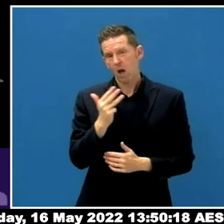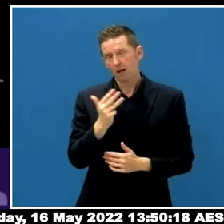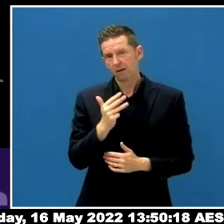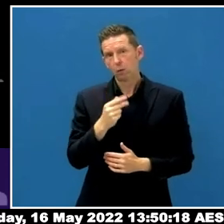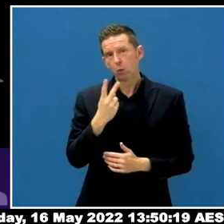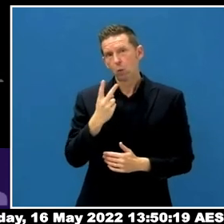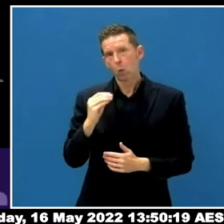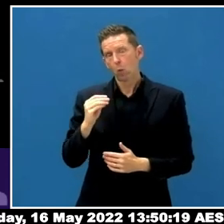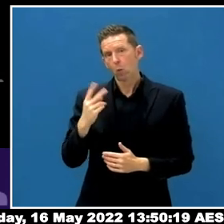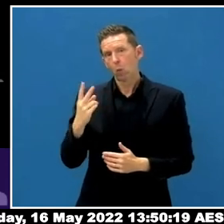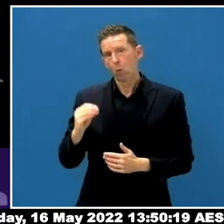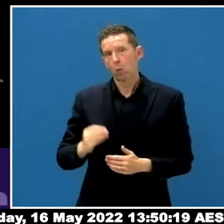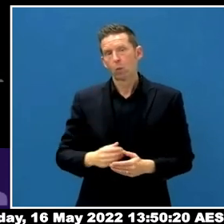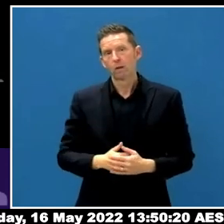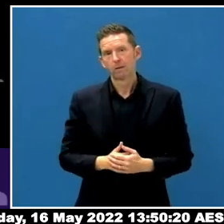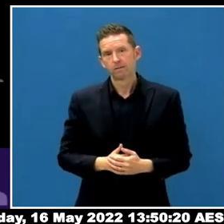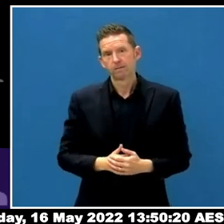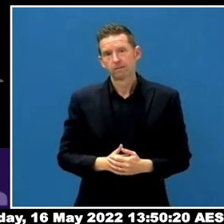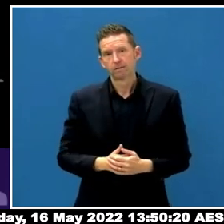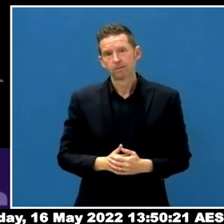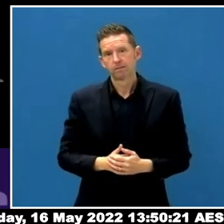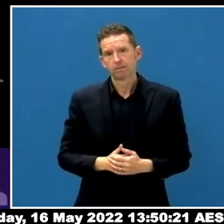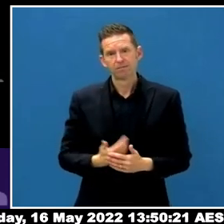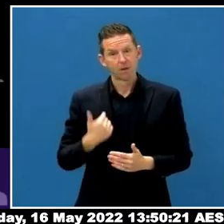I would always ask them questions when they pulled up in the bus.